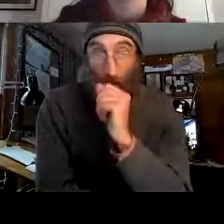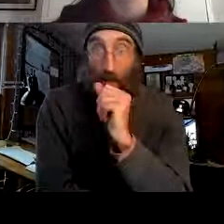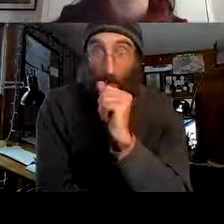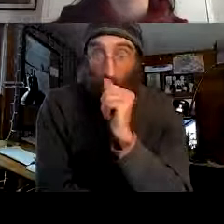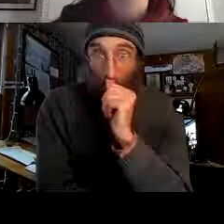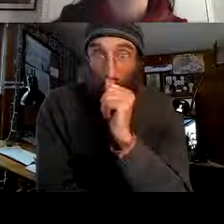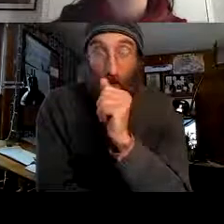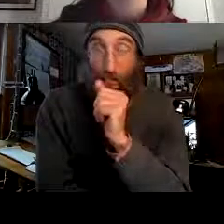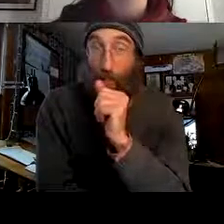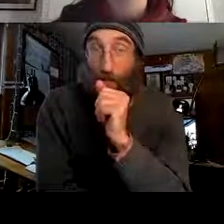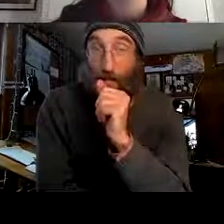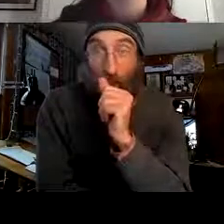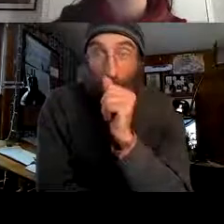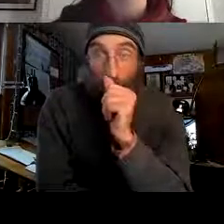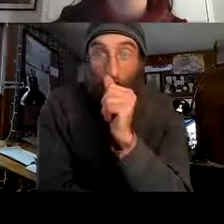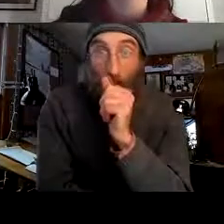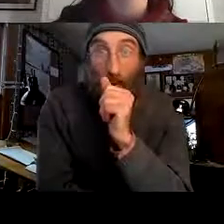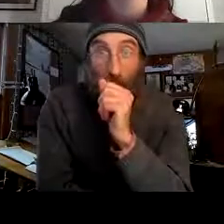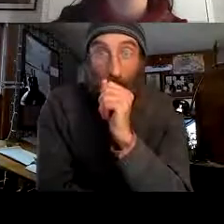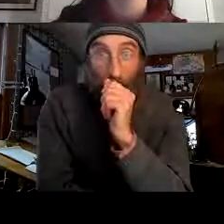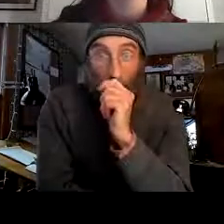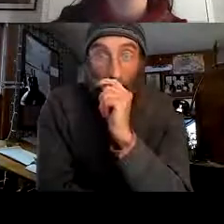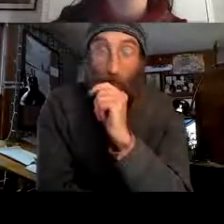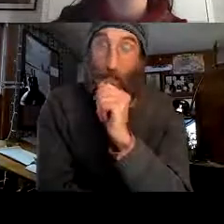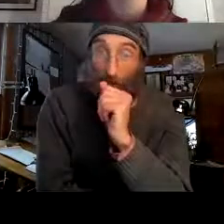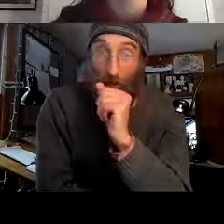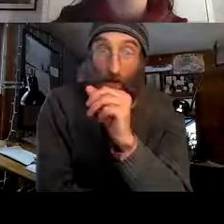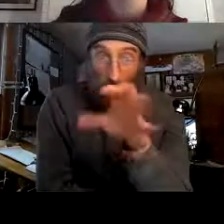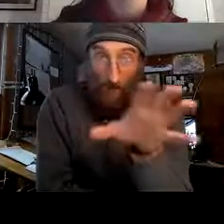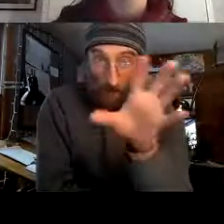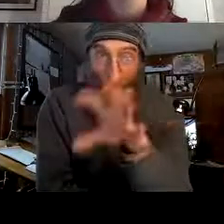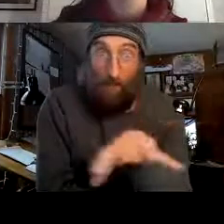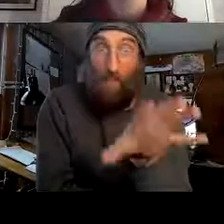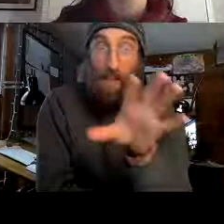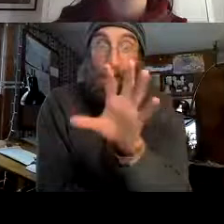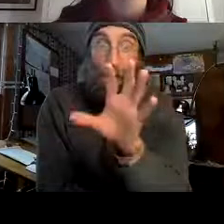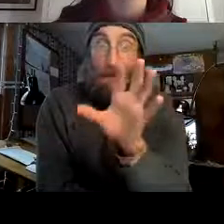They might share some details about a day, um, especially around the battles.